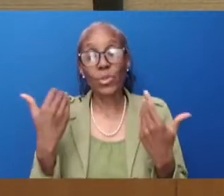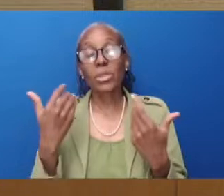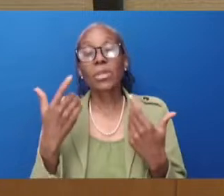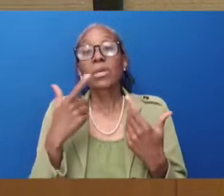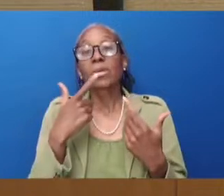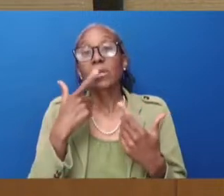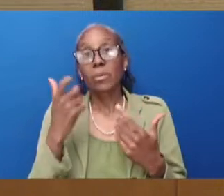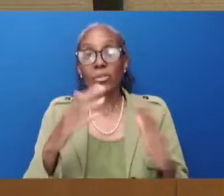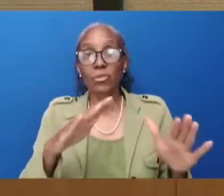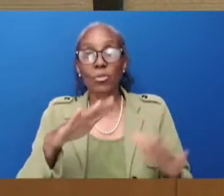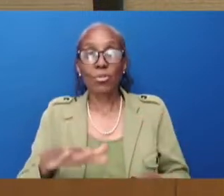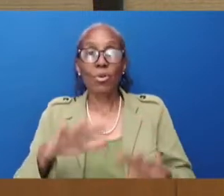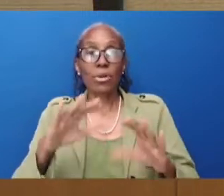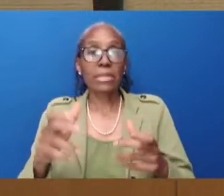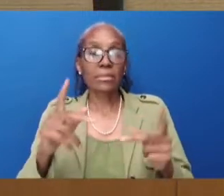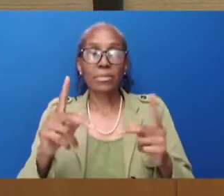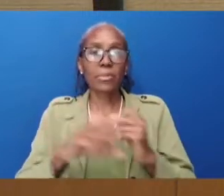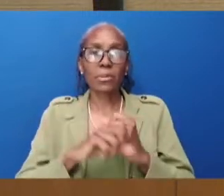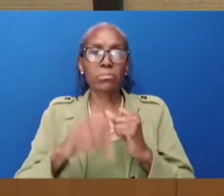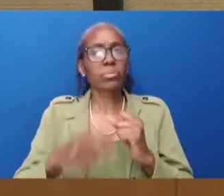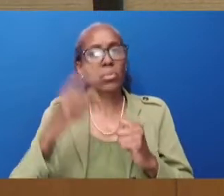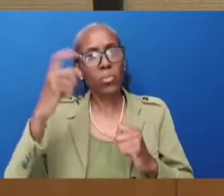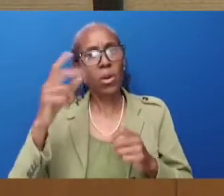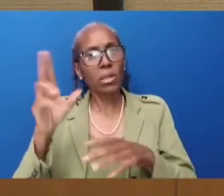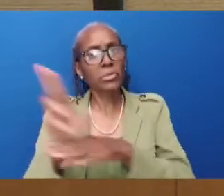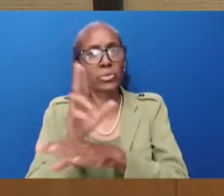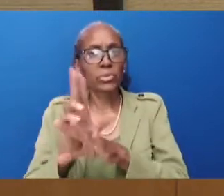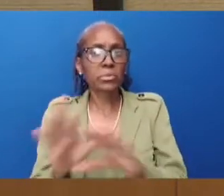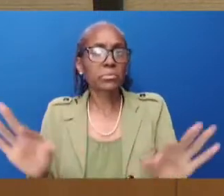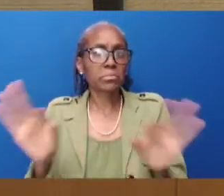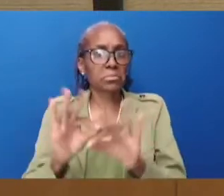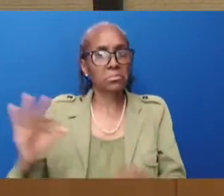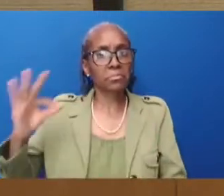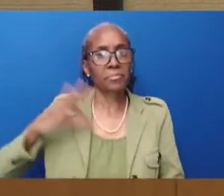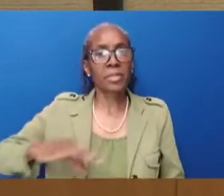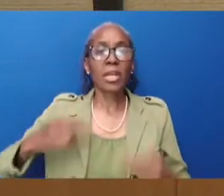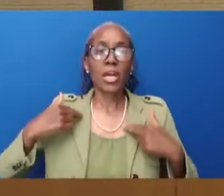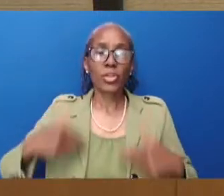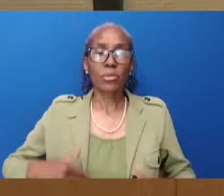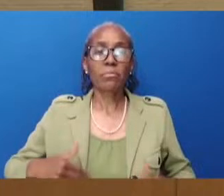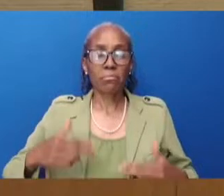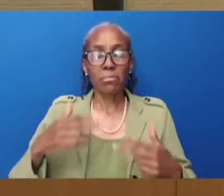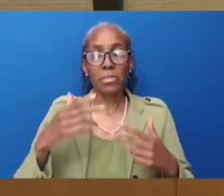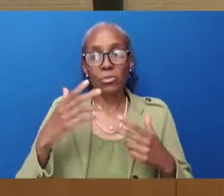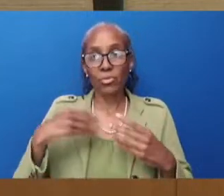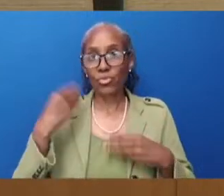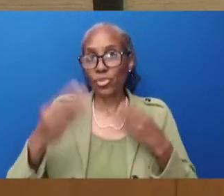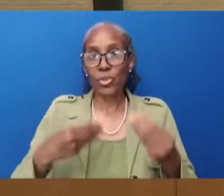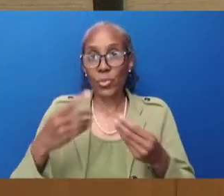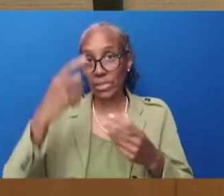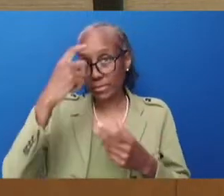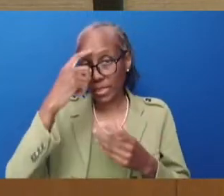JOHN ADAMS ONCE SAID LAWS FOR THE LIBERAL EDUCATION OF YOUTH,